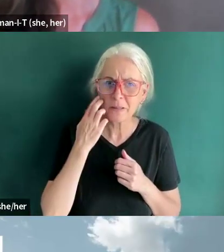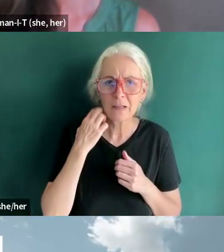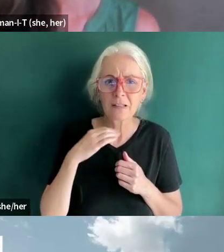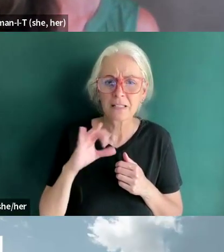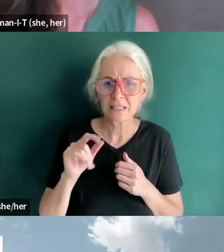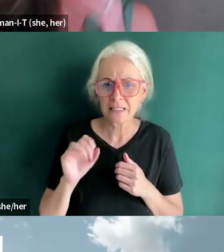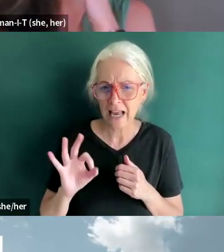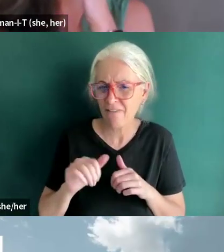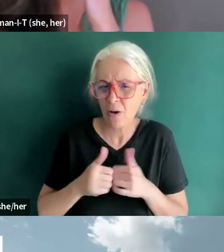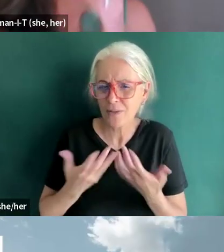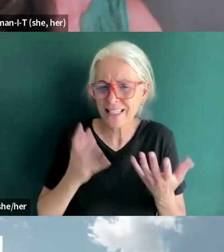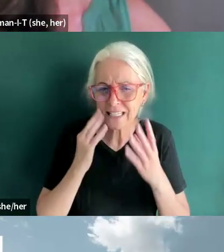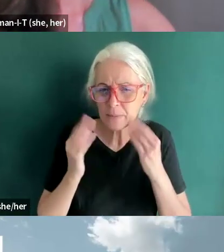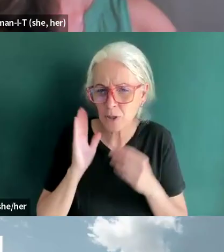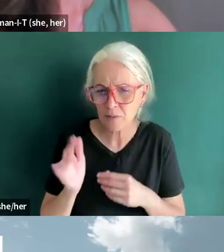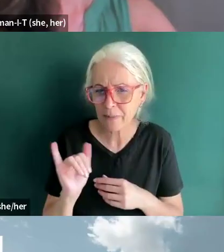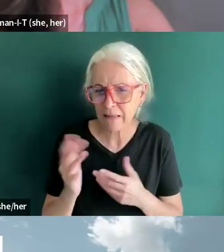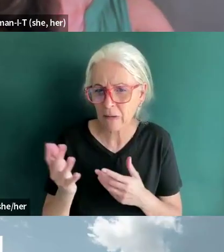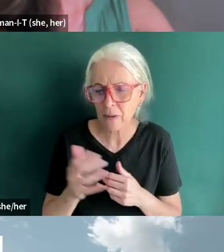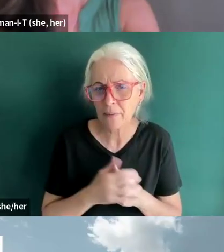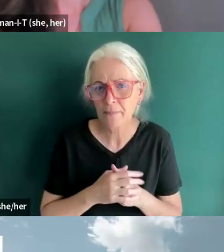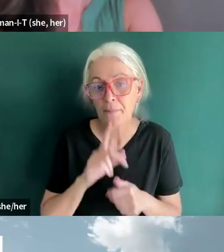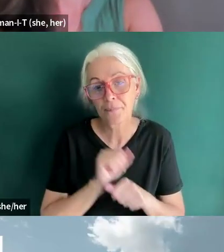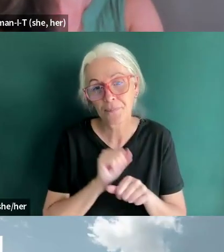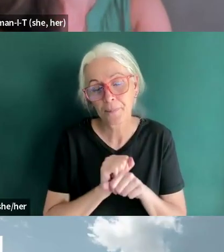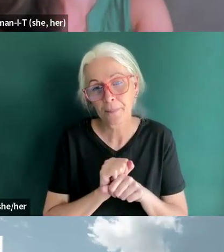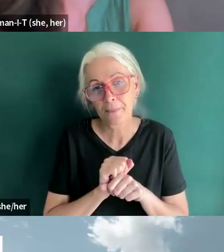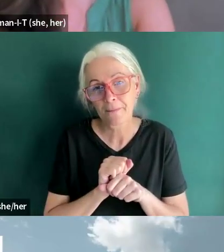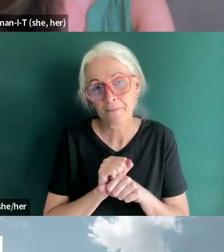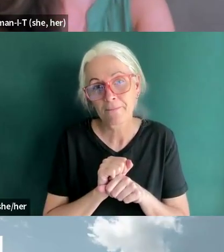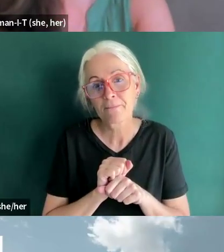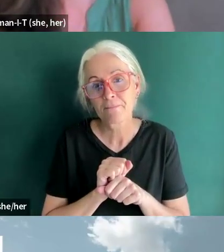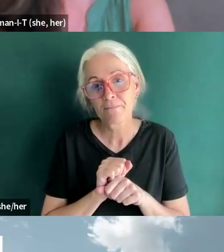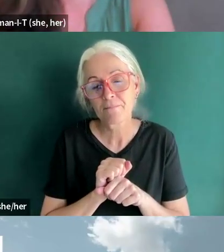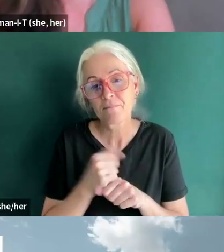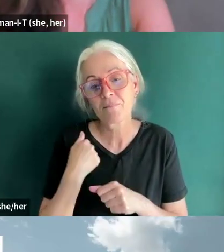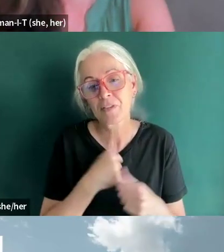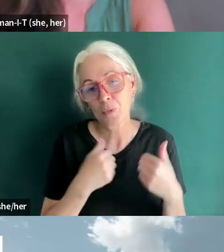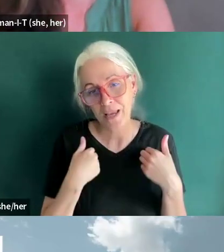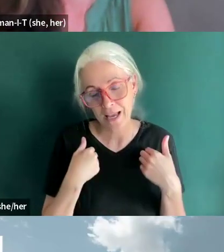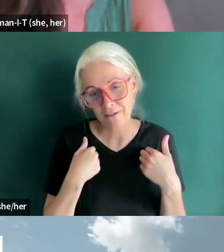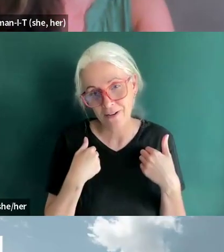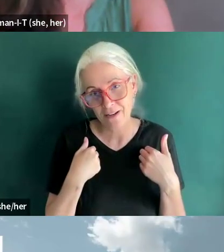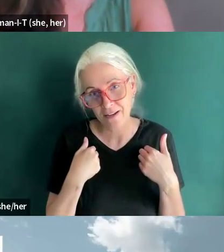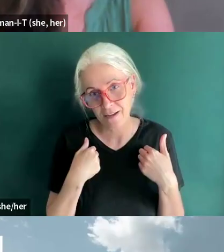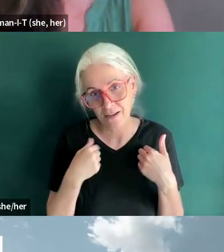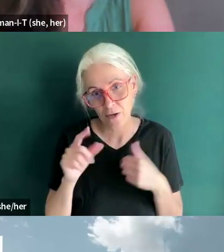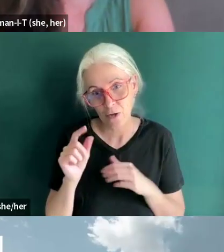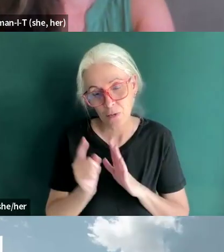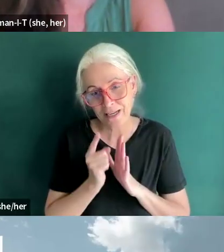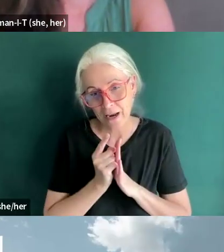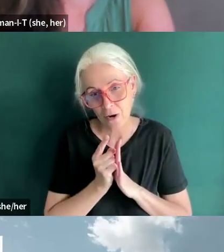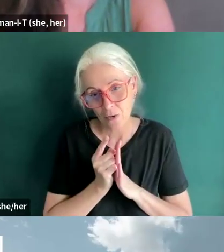what's the experience going to be like? Absolutely. So, we have a 20-hour digital